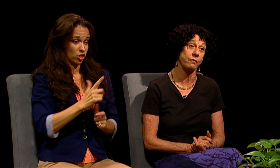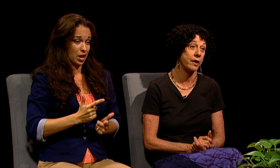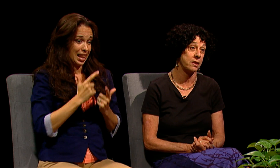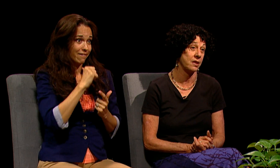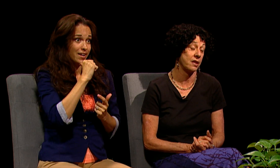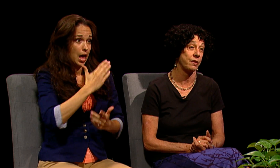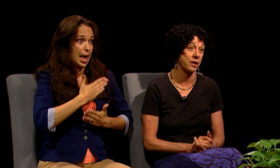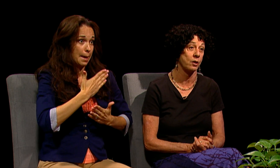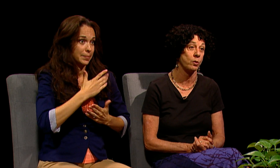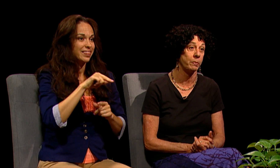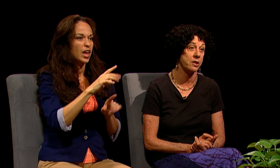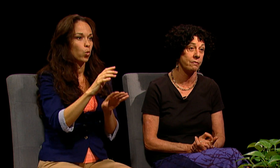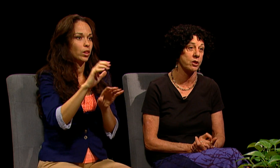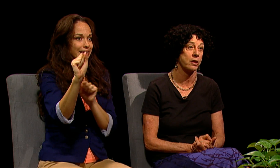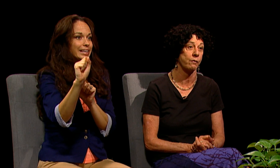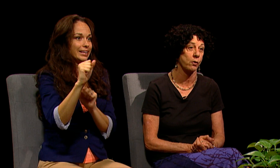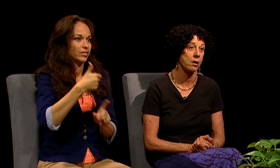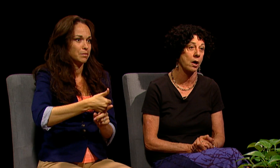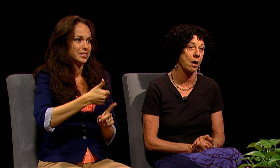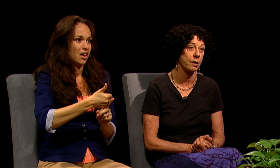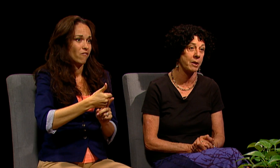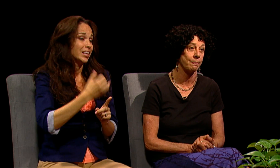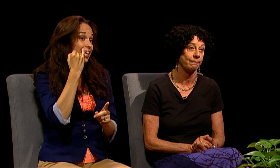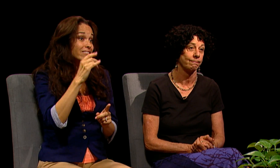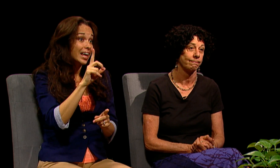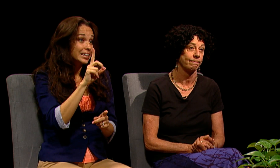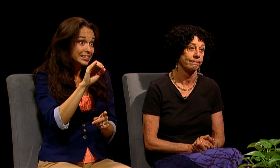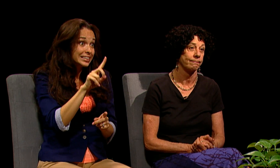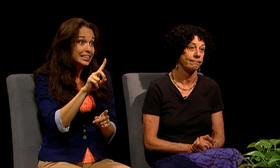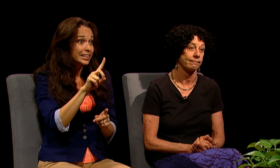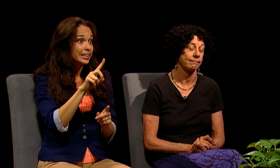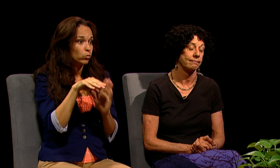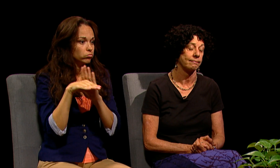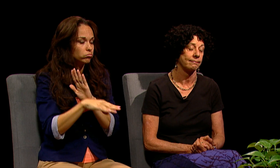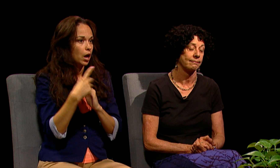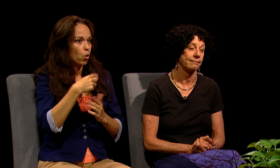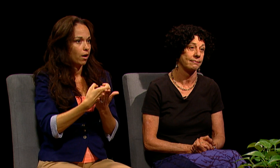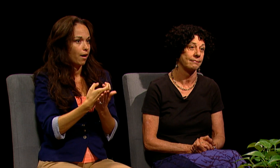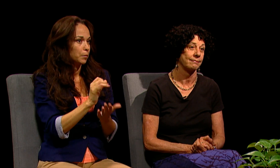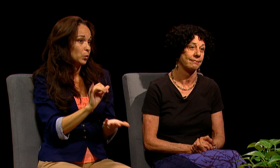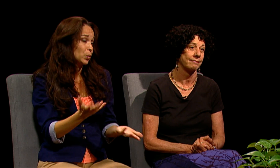AND IF THEY DID, I THINK IT WOULD BE DEVASTATING FOR OUR ECONOMY.